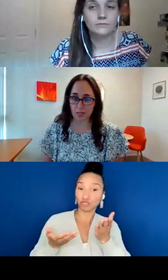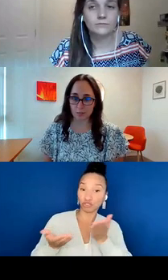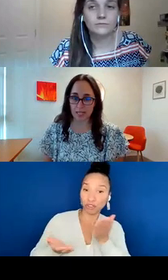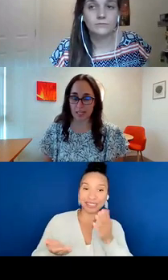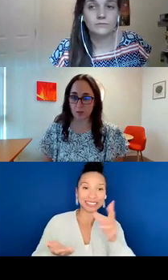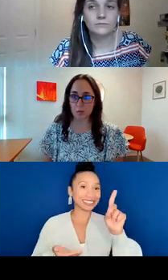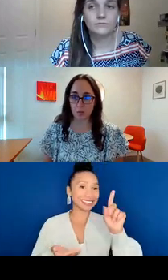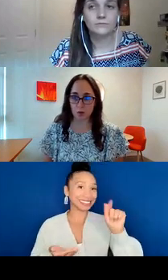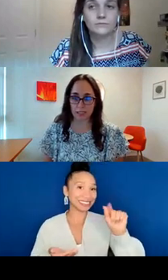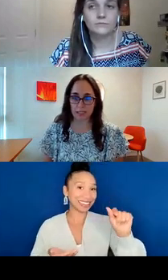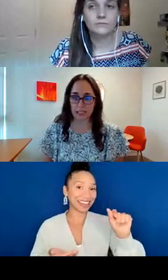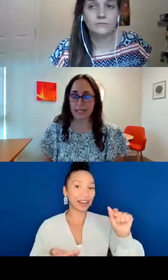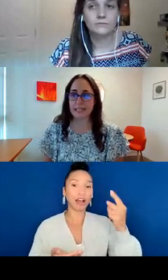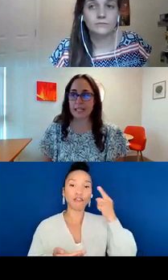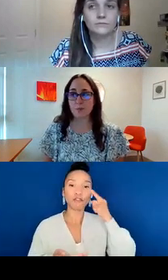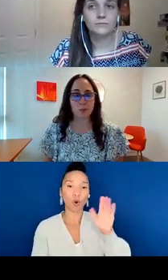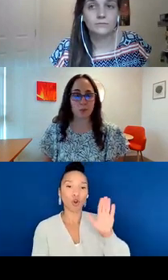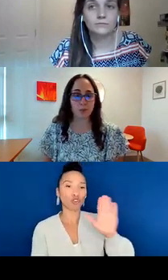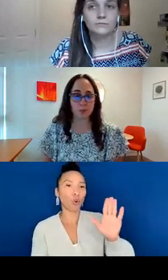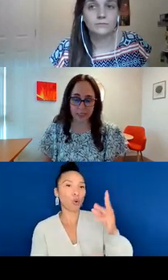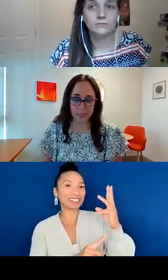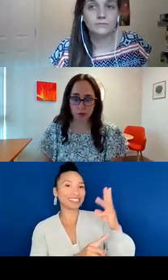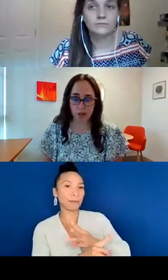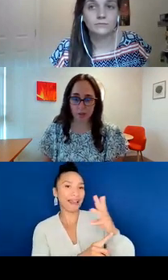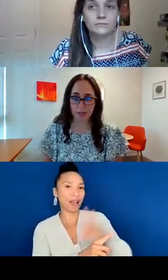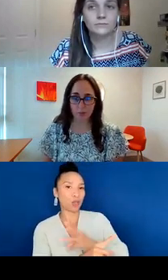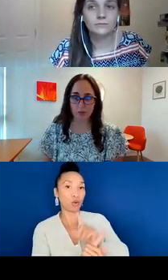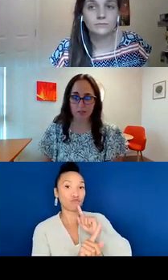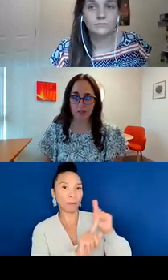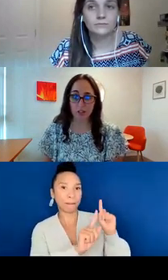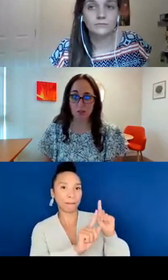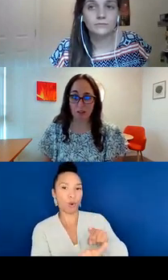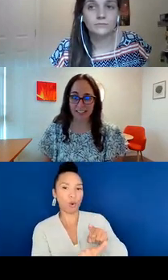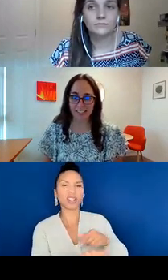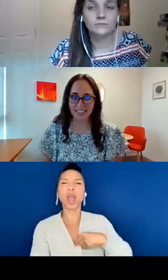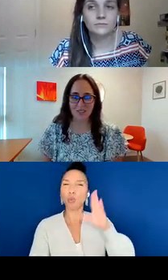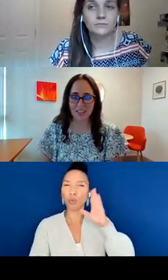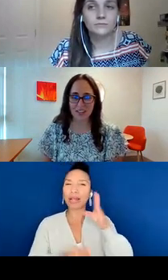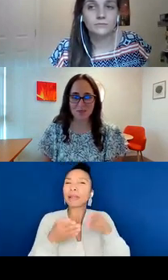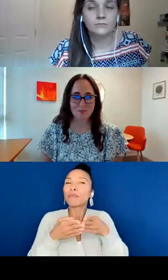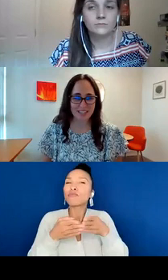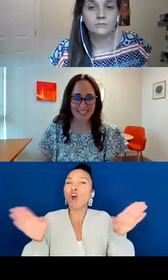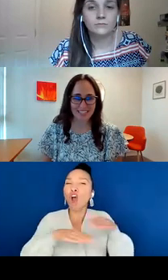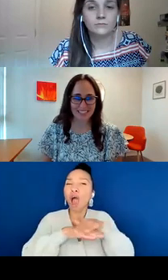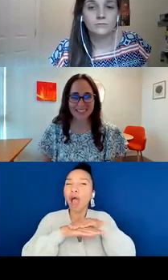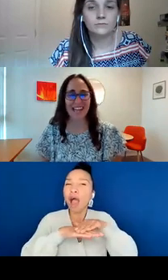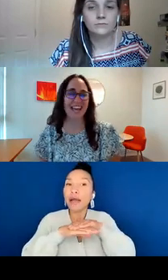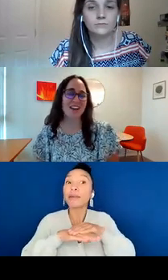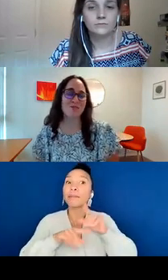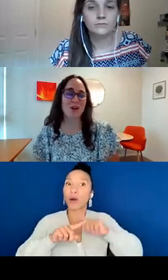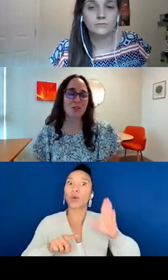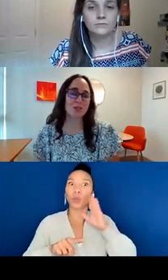of your semi-annual report. It's going to be pretty broad. But it will cover a lot. So thank you for being here.